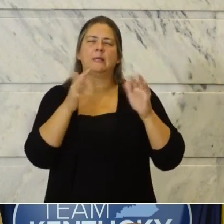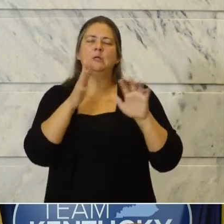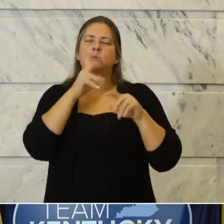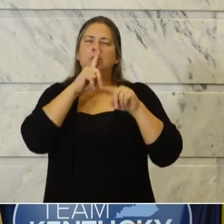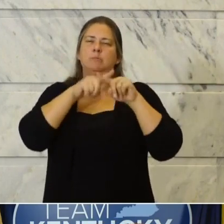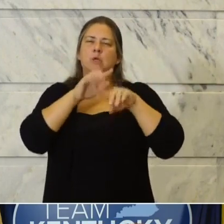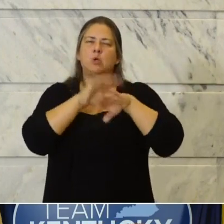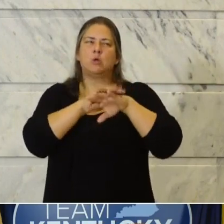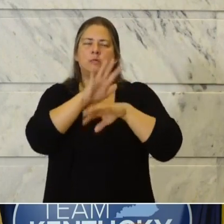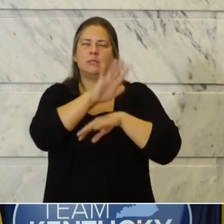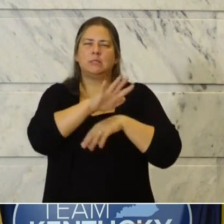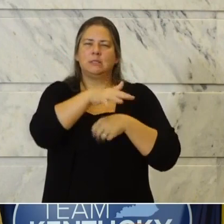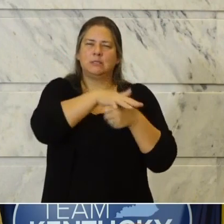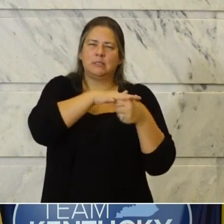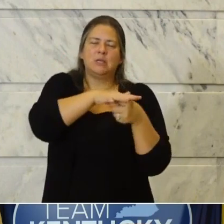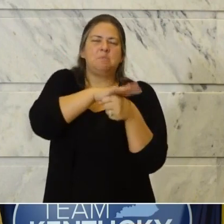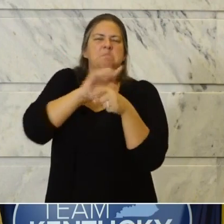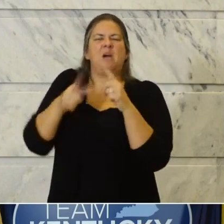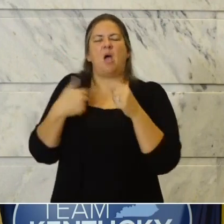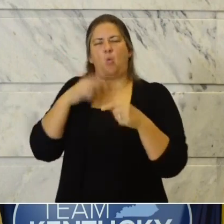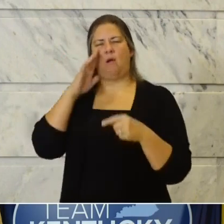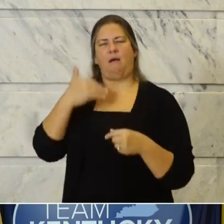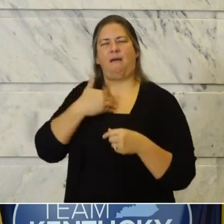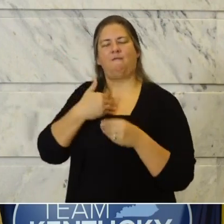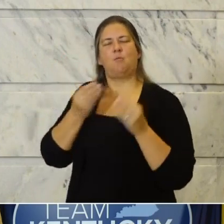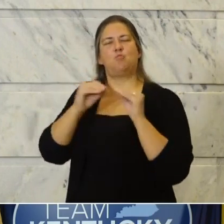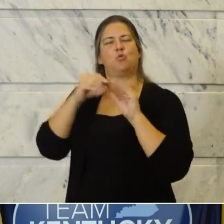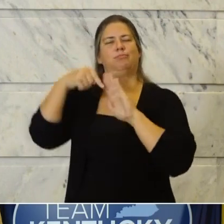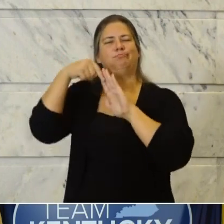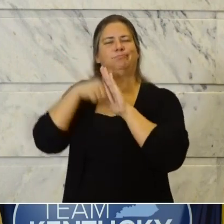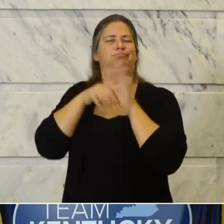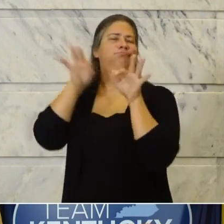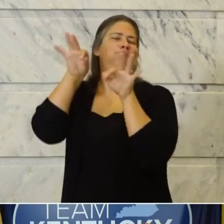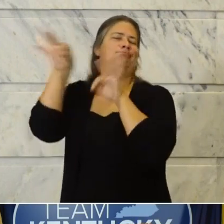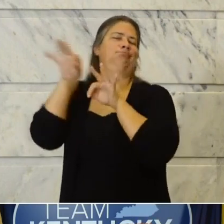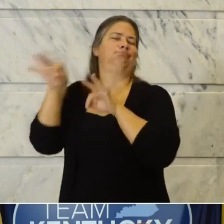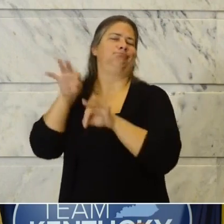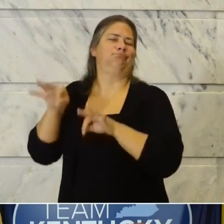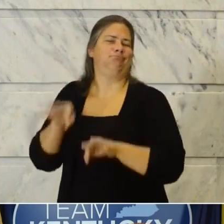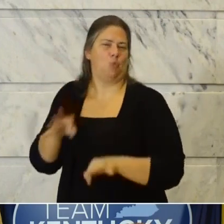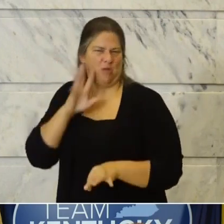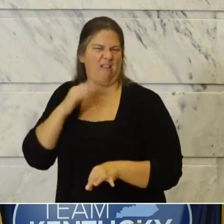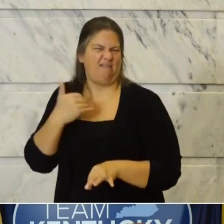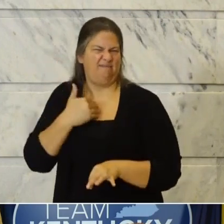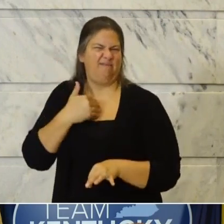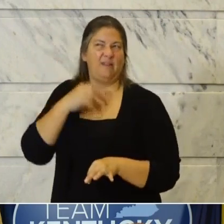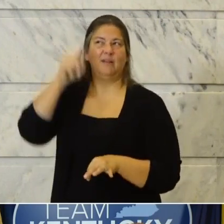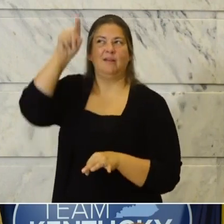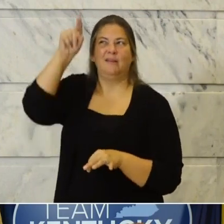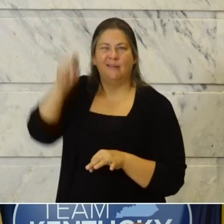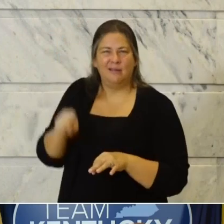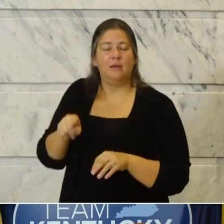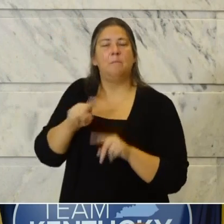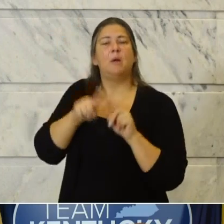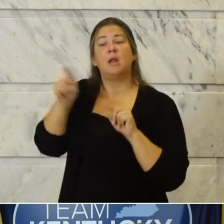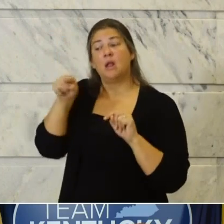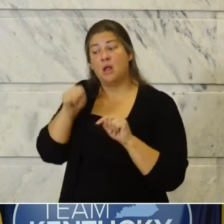be additional outreaches after that. Um, the very bottom of the blue. We refer people to the Kentucky High School Athletic Association for athletic